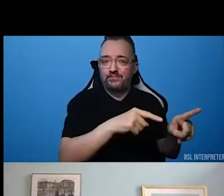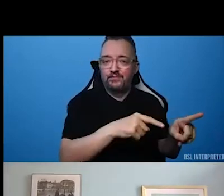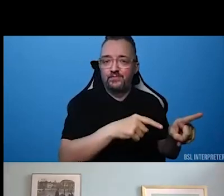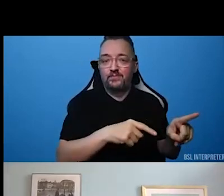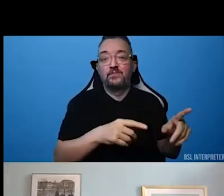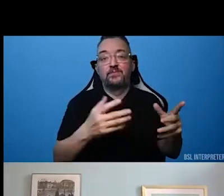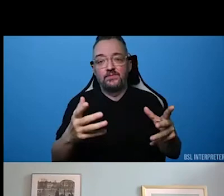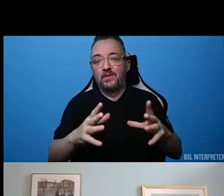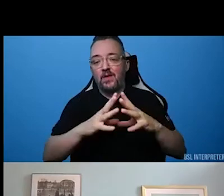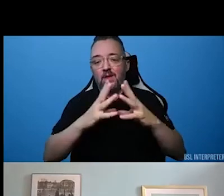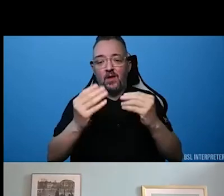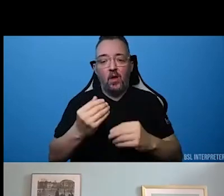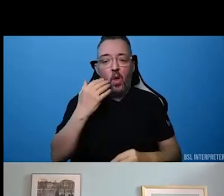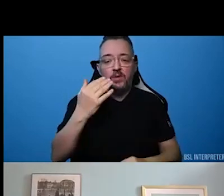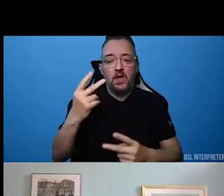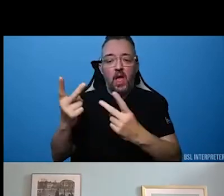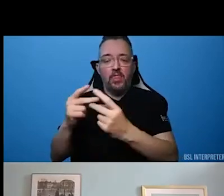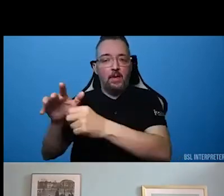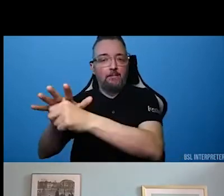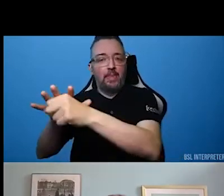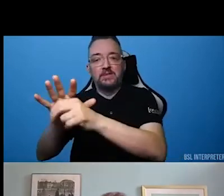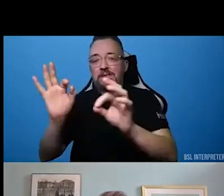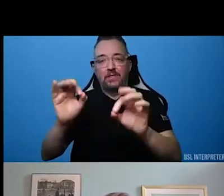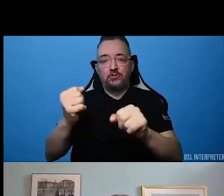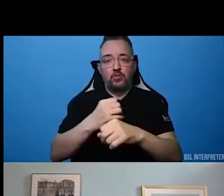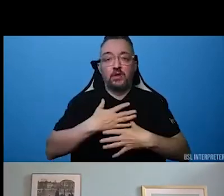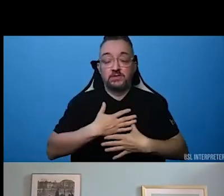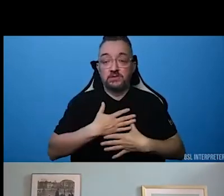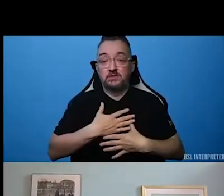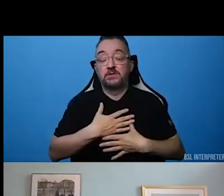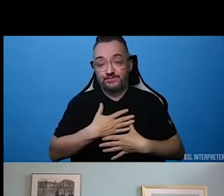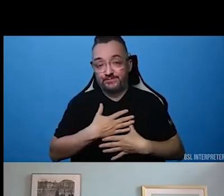So it's always elsewhere, it's always somewhere else. So just to emphasize then particularly